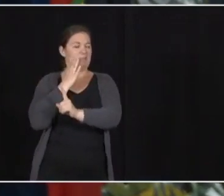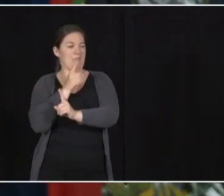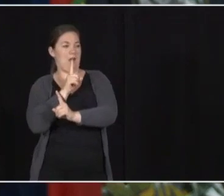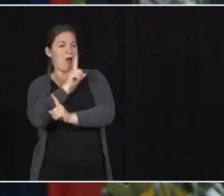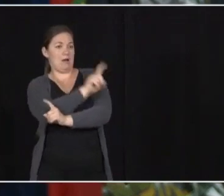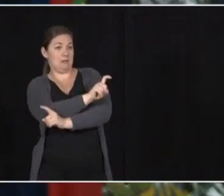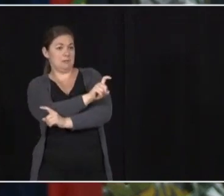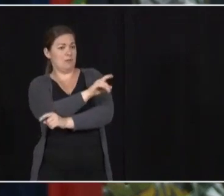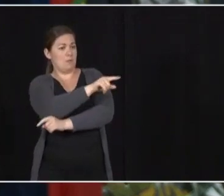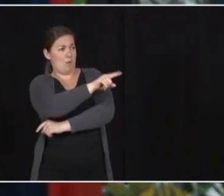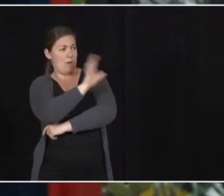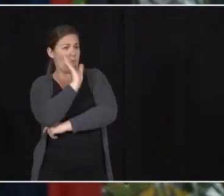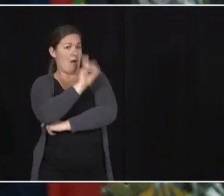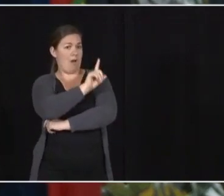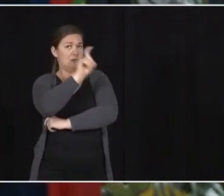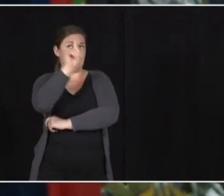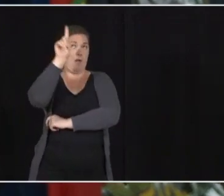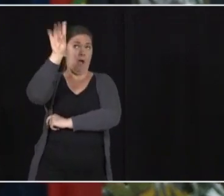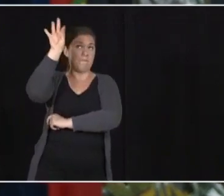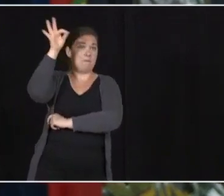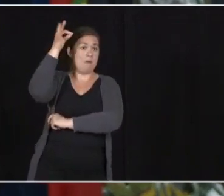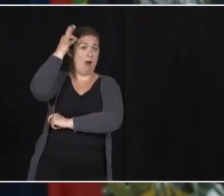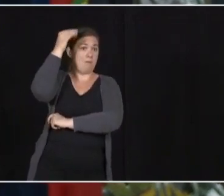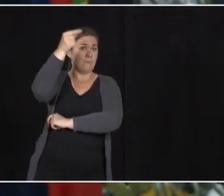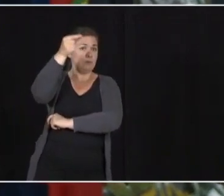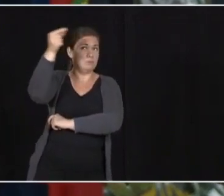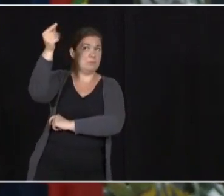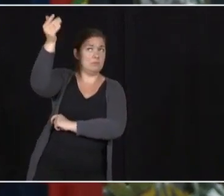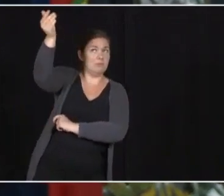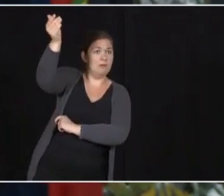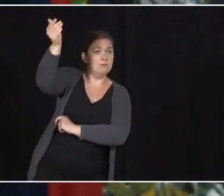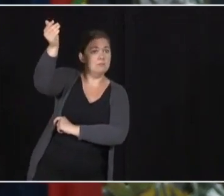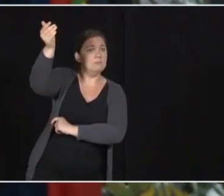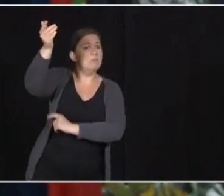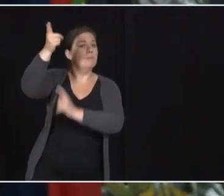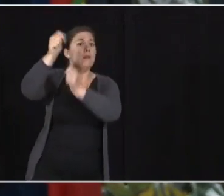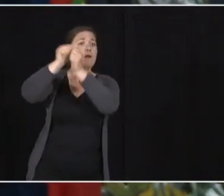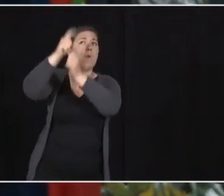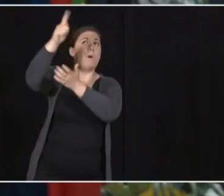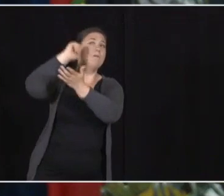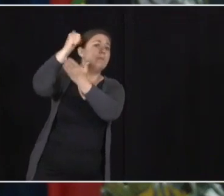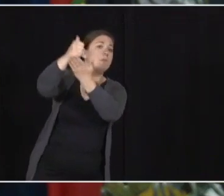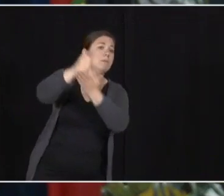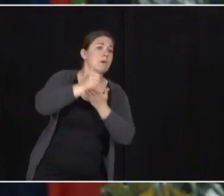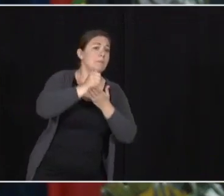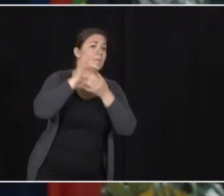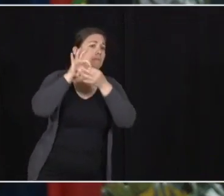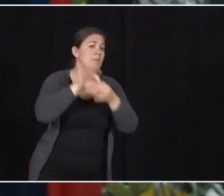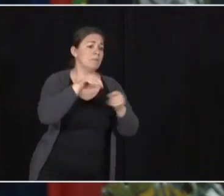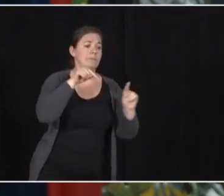to help when it comes to long-term care facilities and what are you going to tell the prime minister when you talk to him?